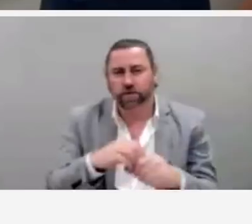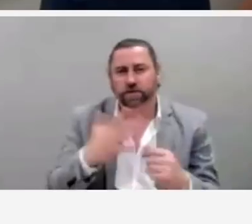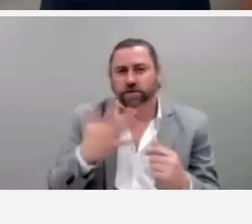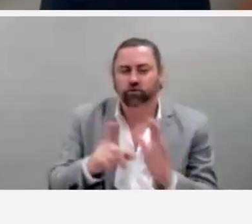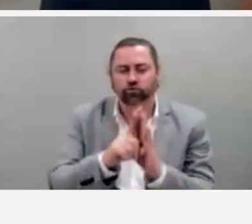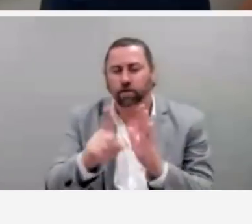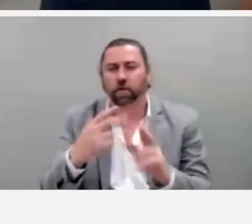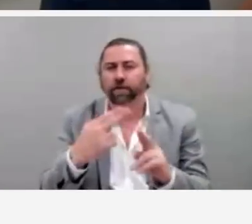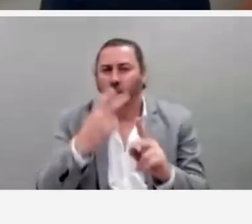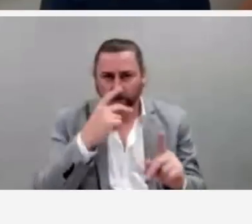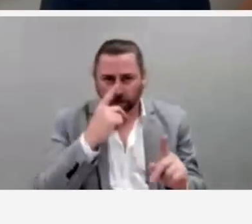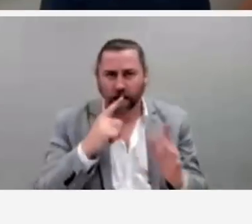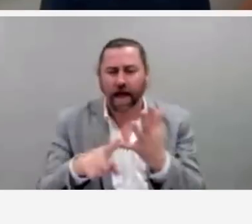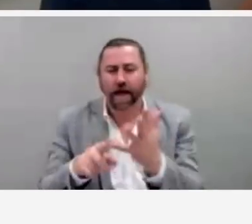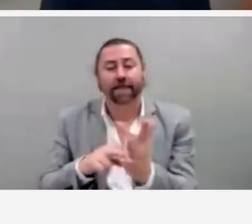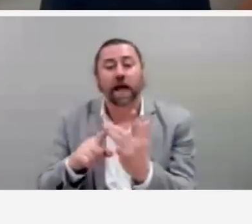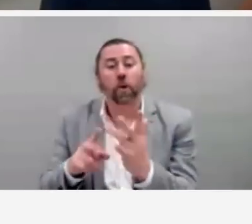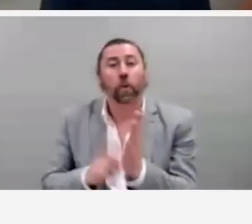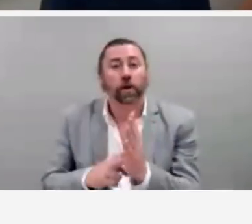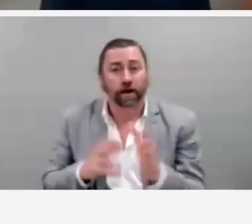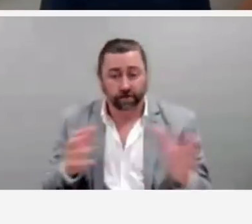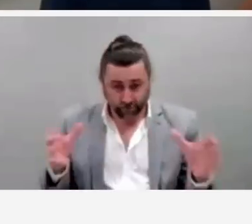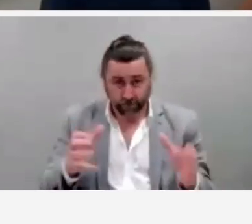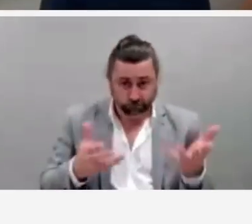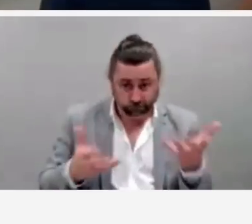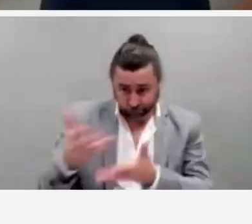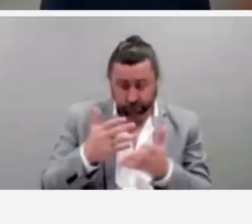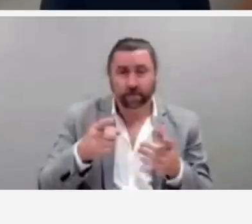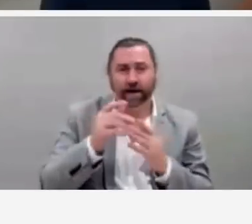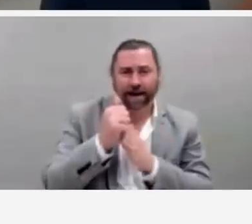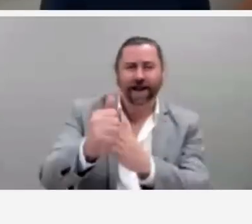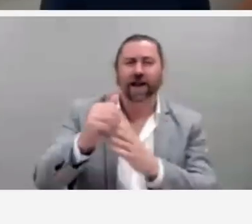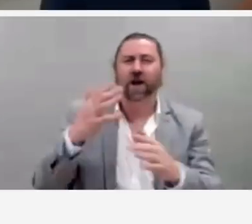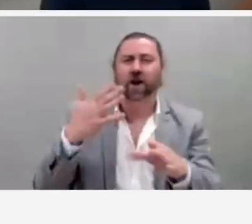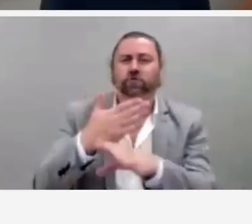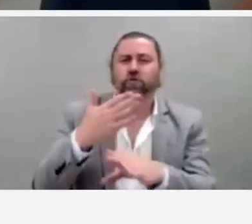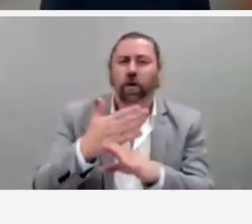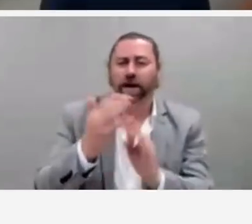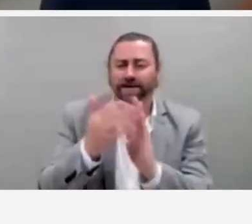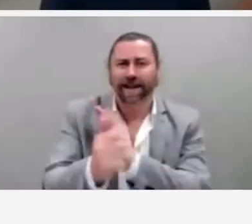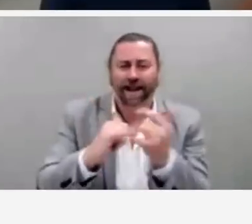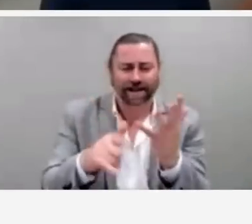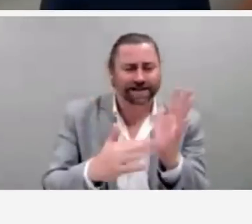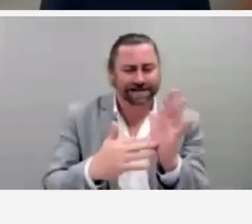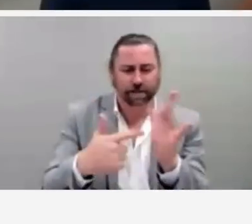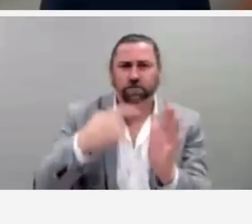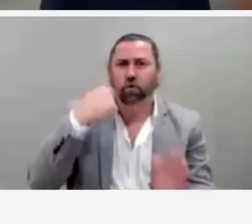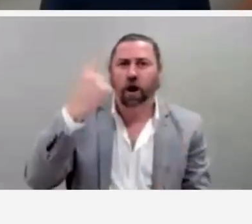people and unions and that will feed in to the Jobs and Skills Summit which starts tomorrow.